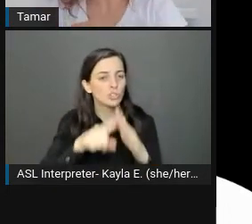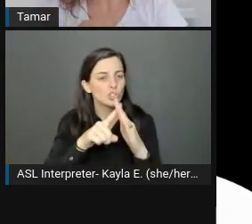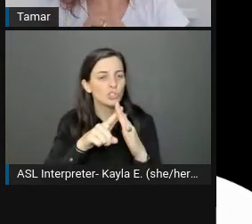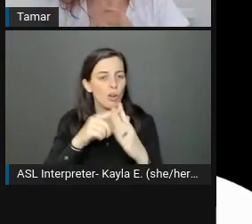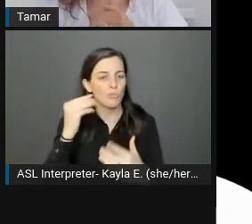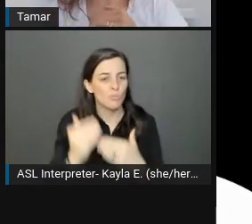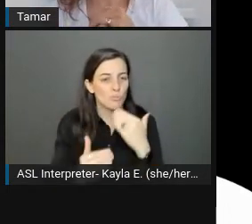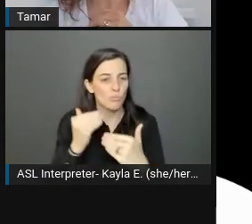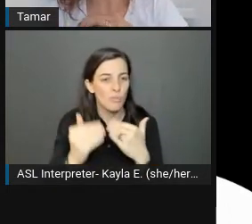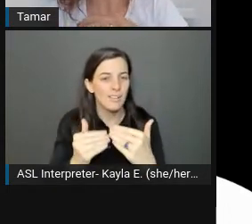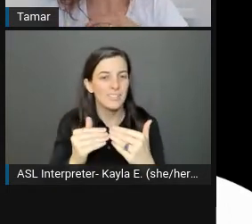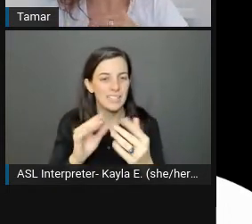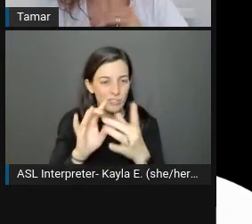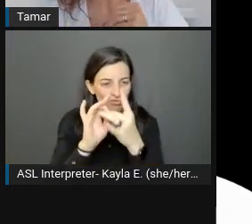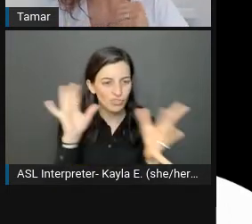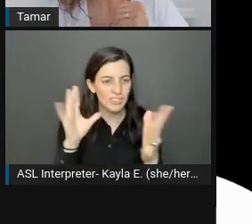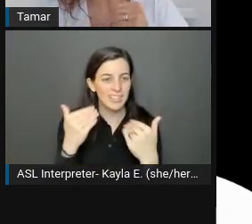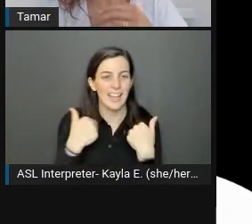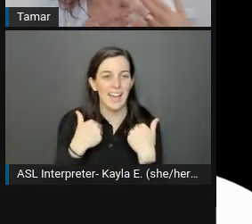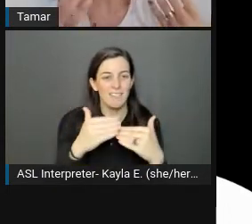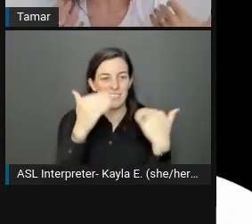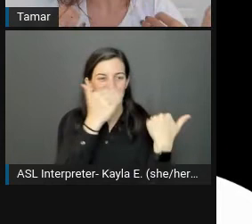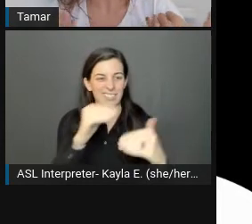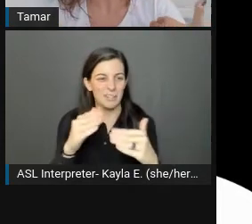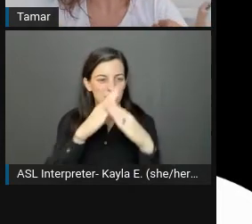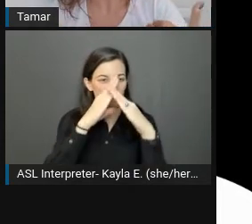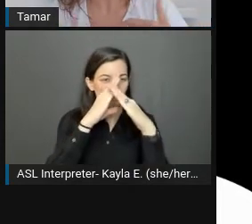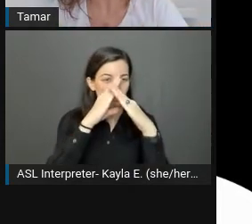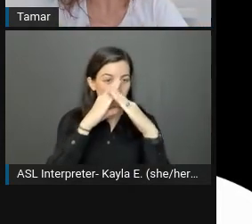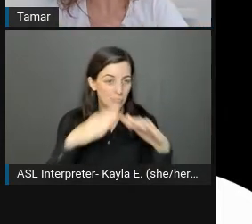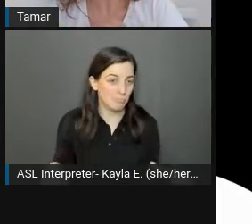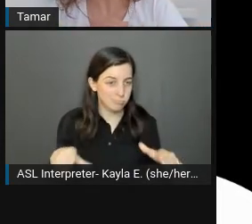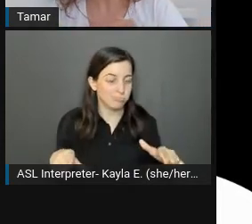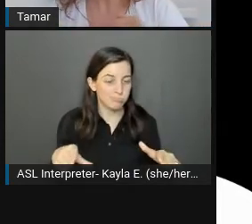that have limited barriers or no critical barriers.